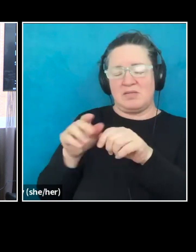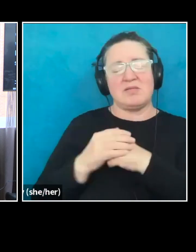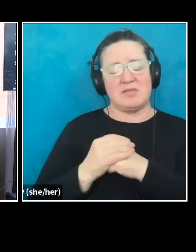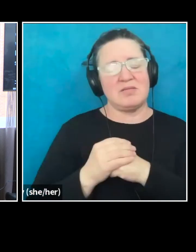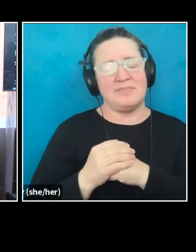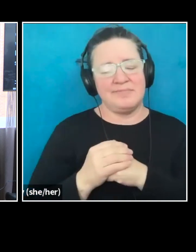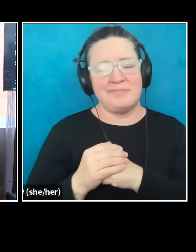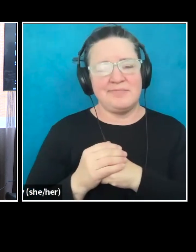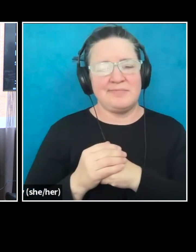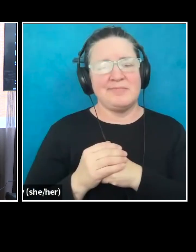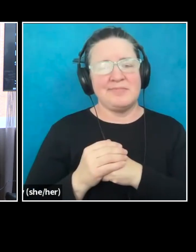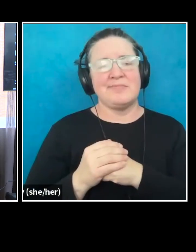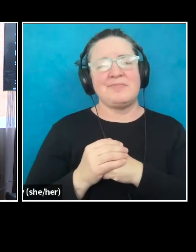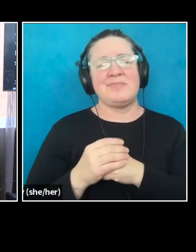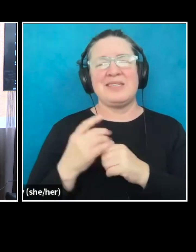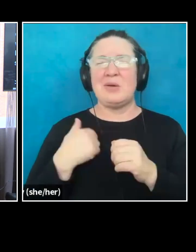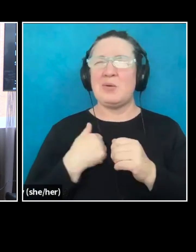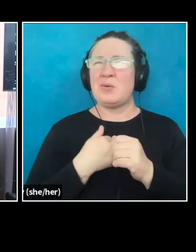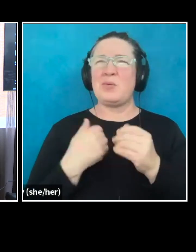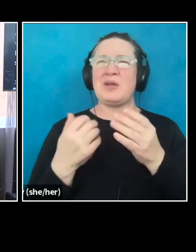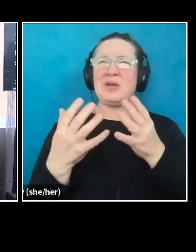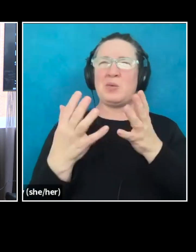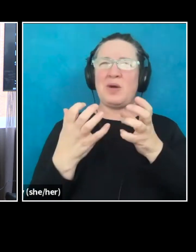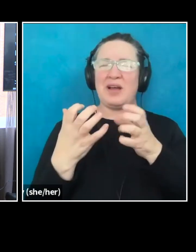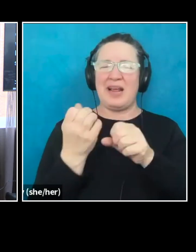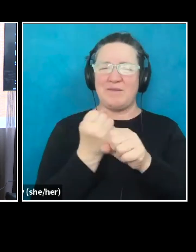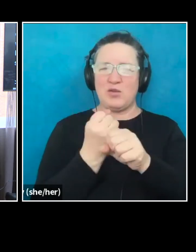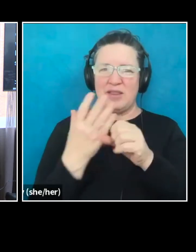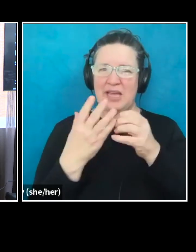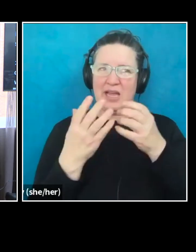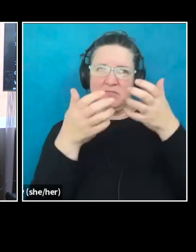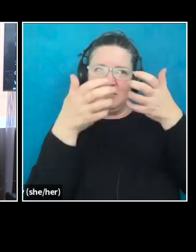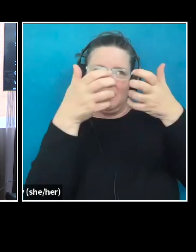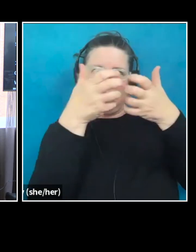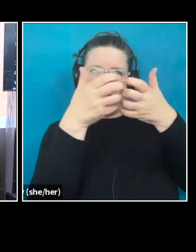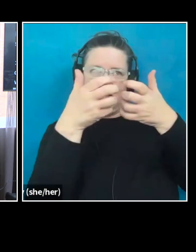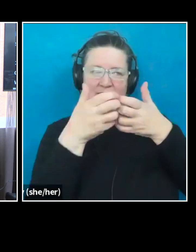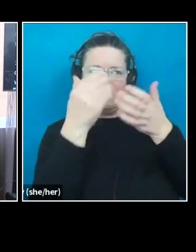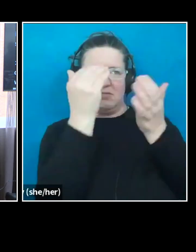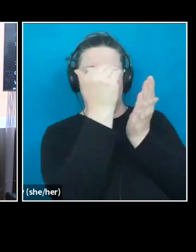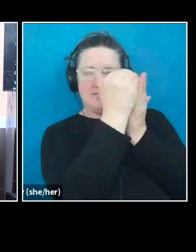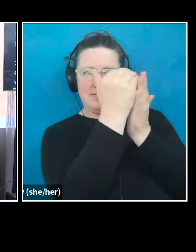kind of wanted to have everything kind of lined, so there were three options, but I agree with your